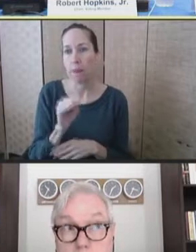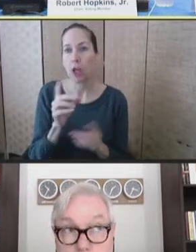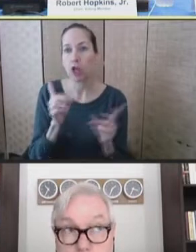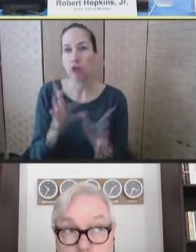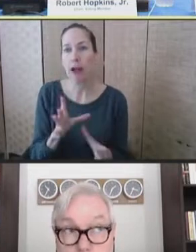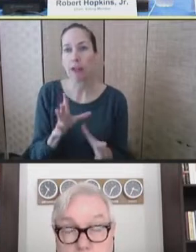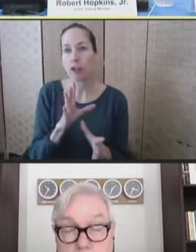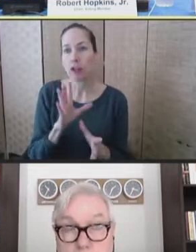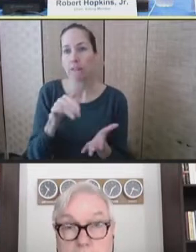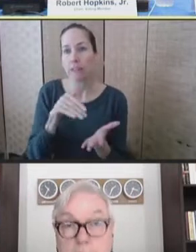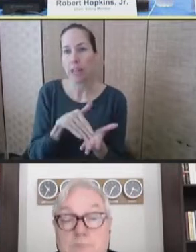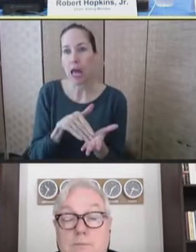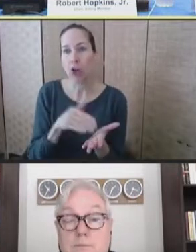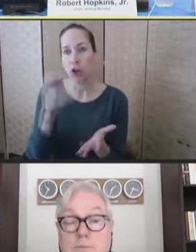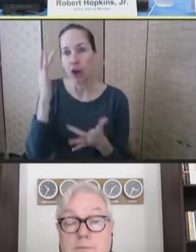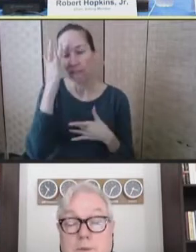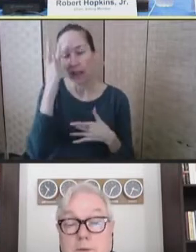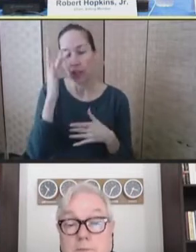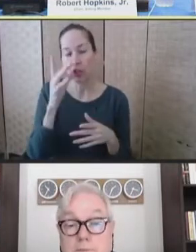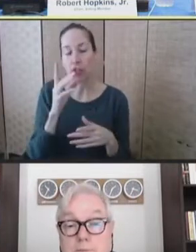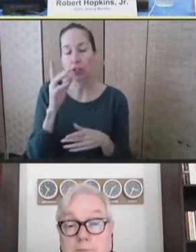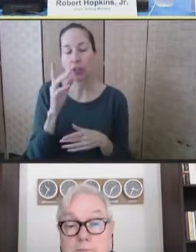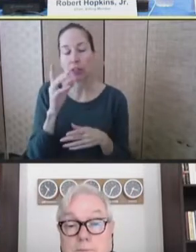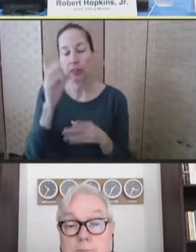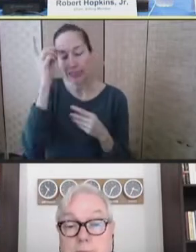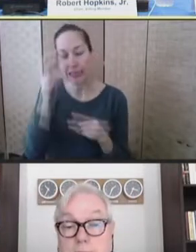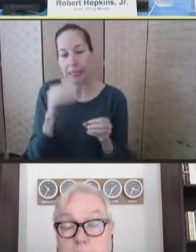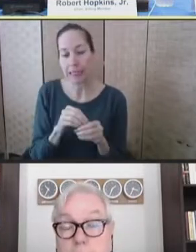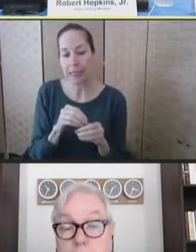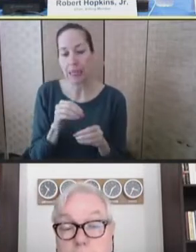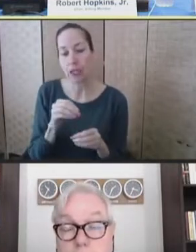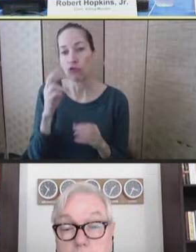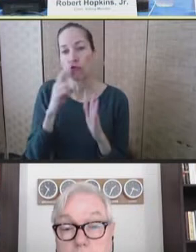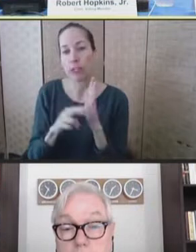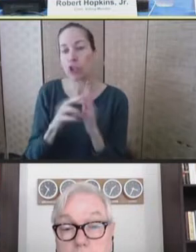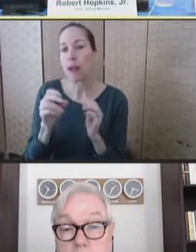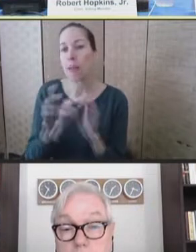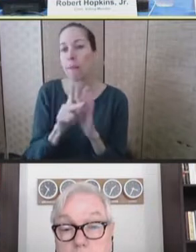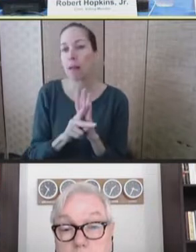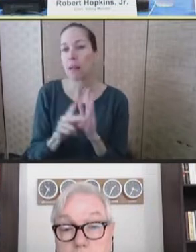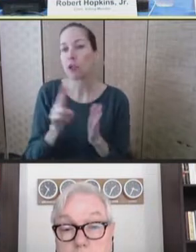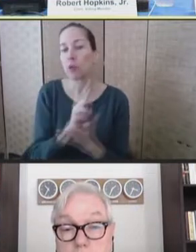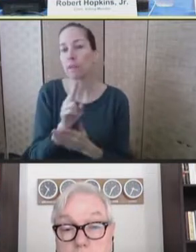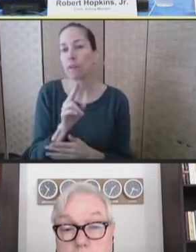Research and Policy at the University of Minnesota, as well as Dr. Matthew Memoli, the director